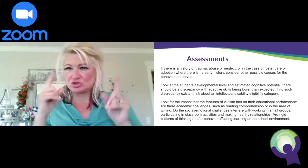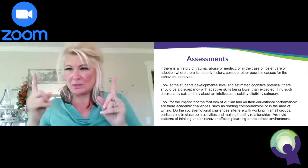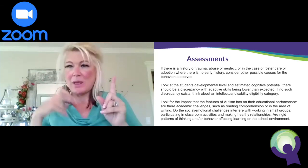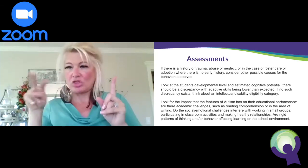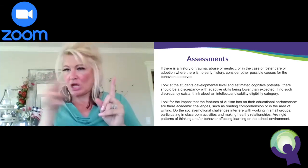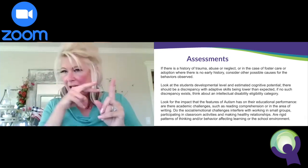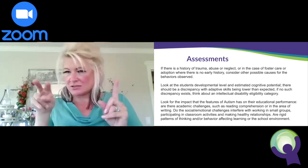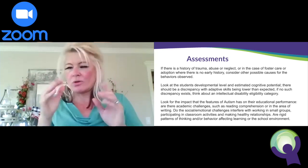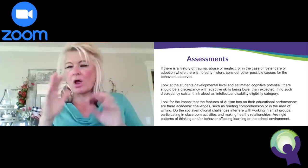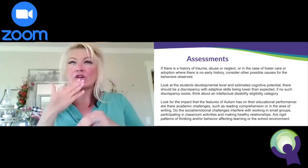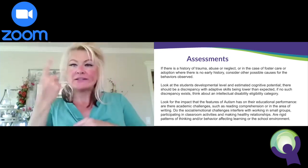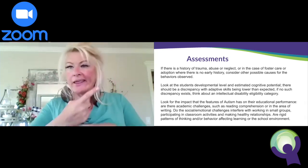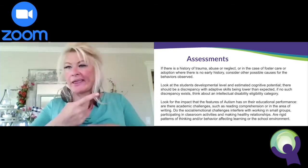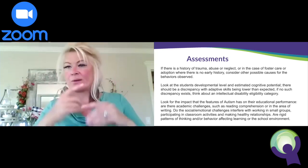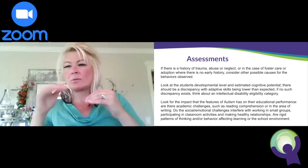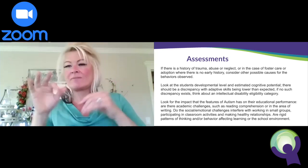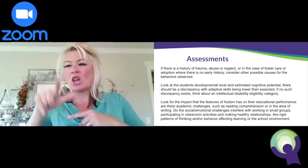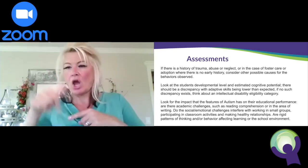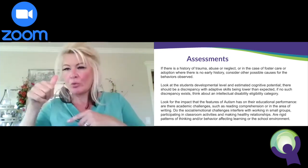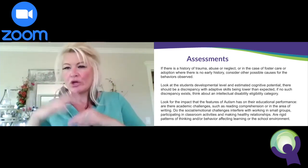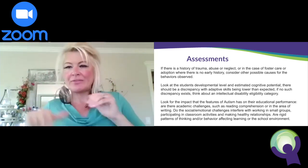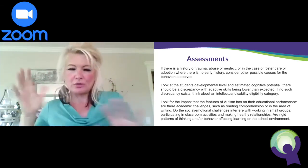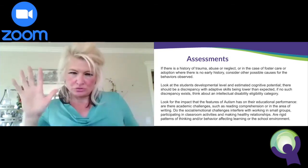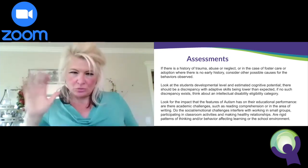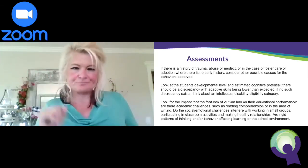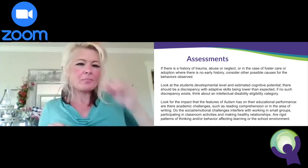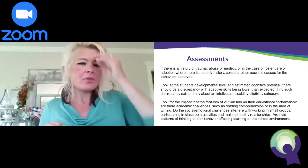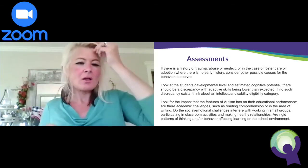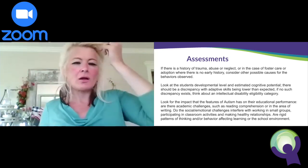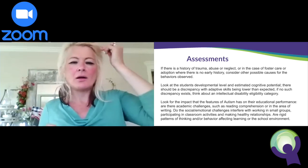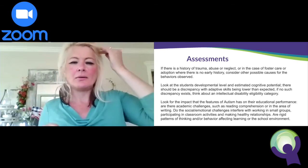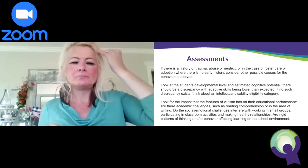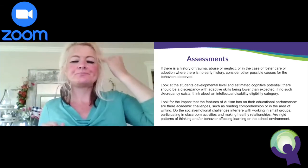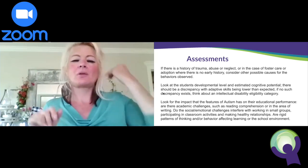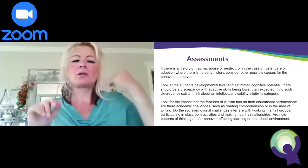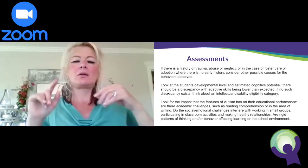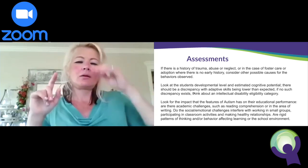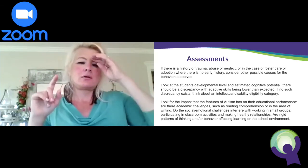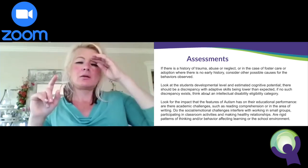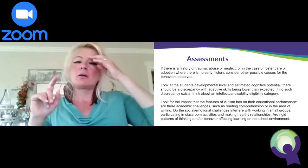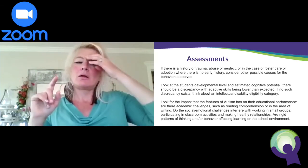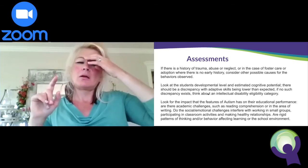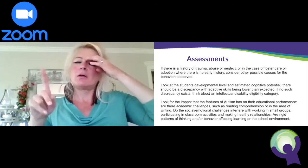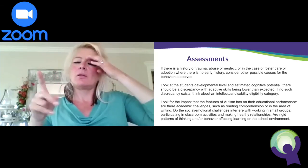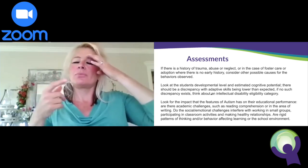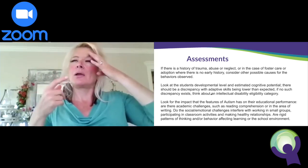and looking at where their levels are and how they're developing,